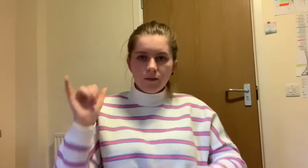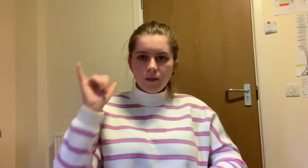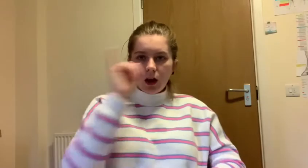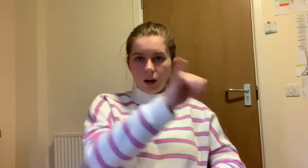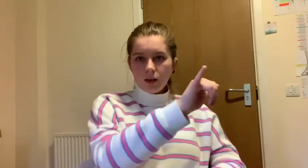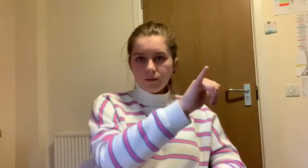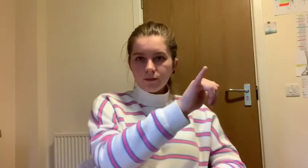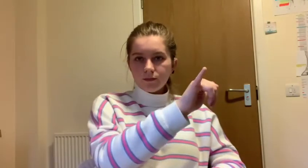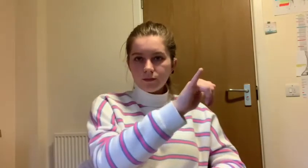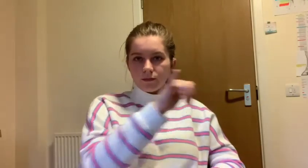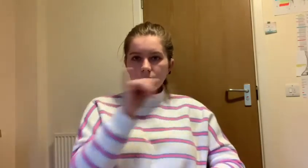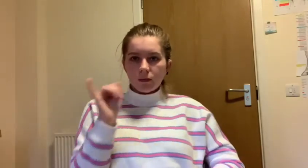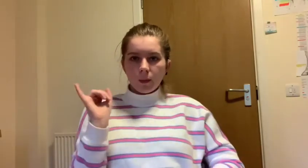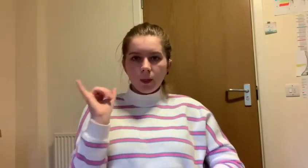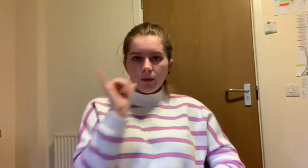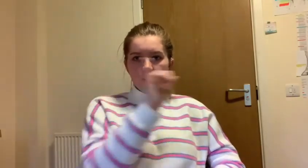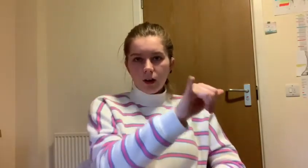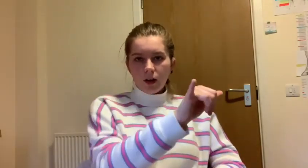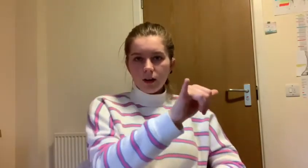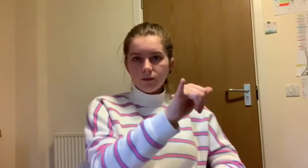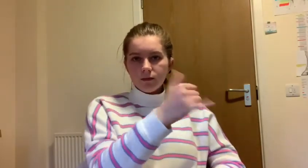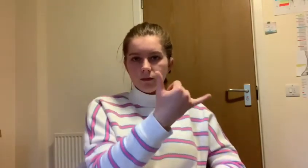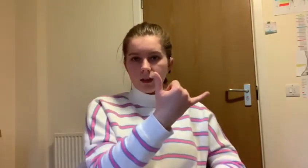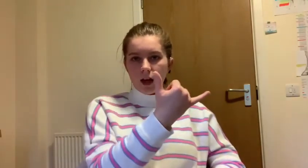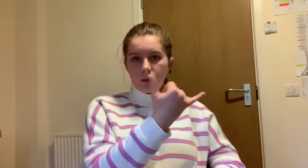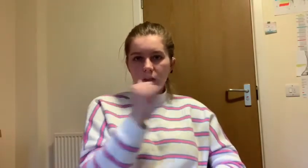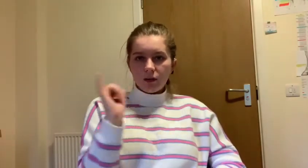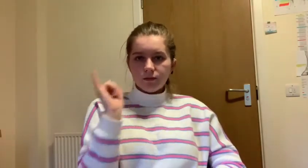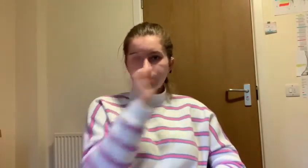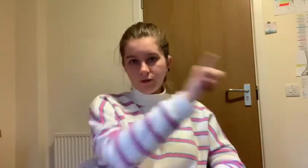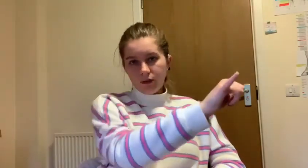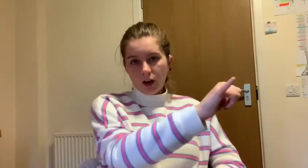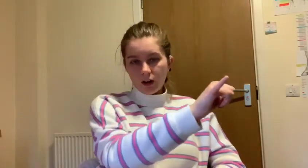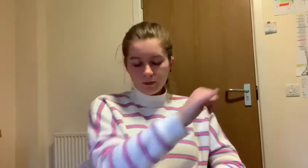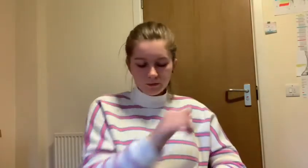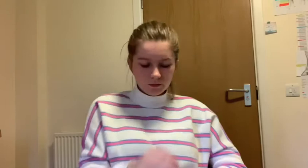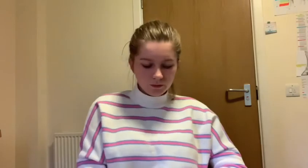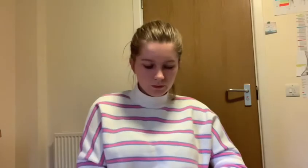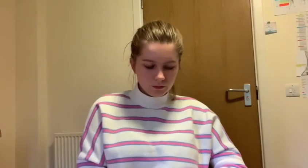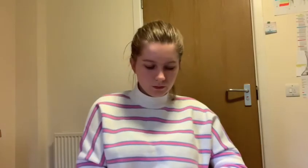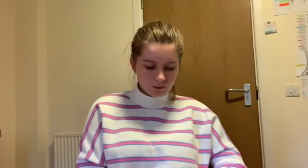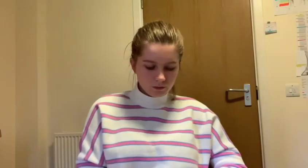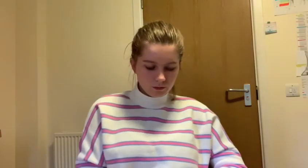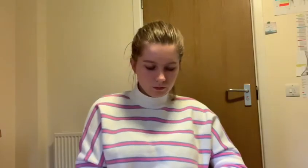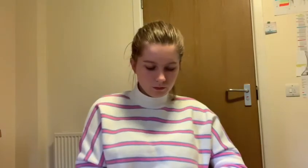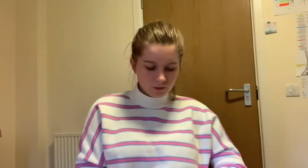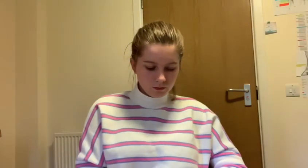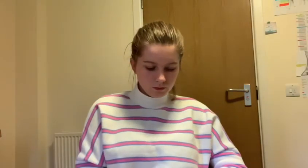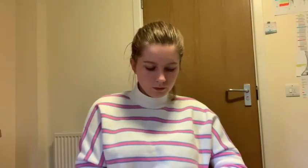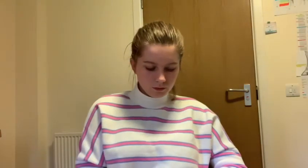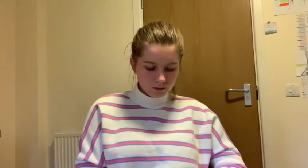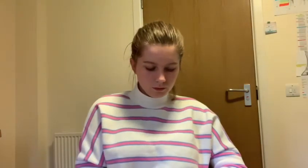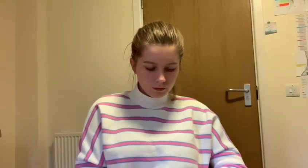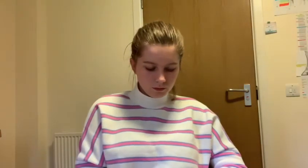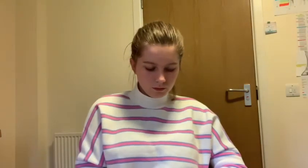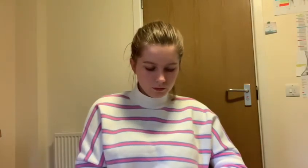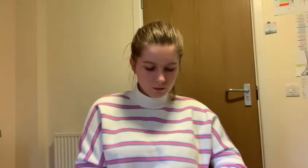"Fly" x2 aeroplane "fly" *Music in the background*